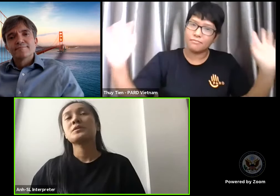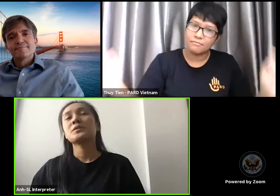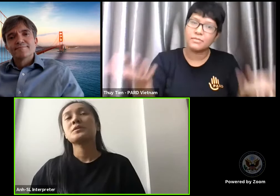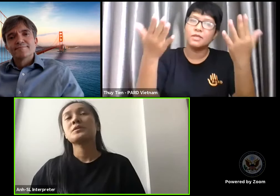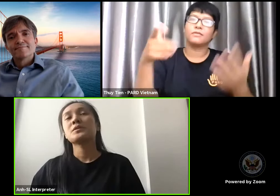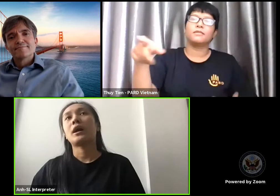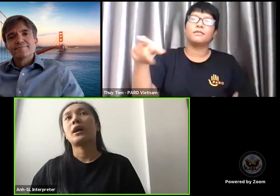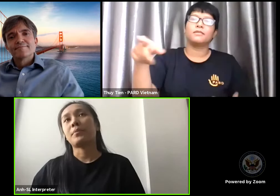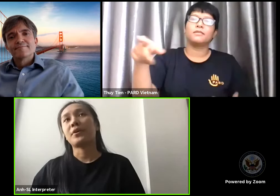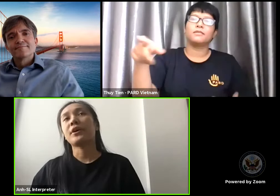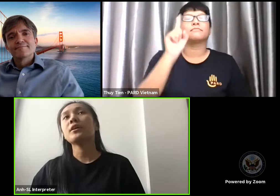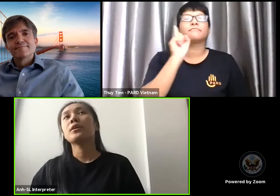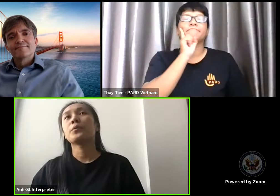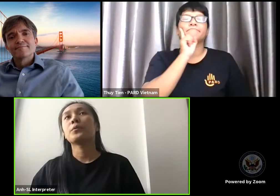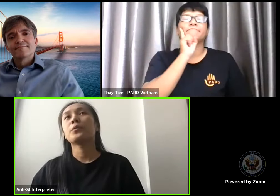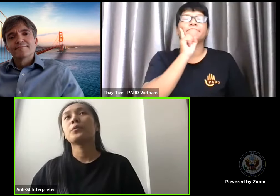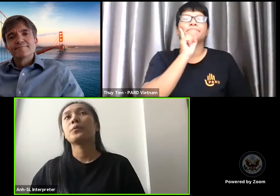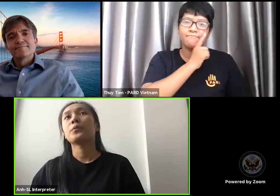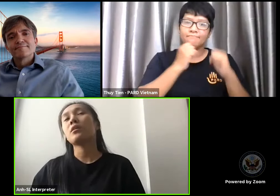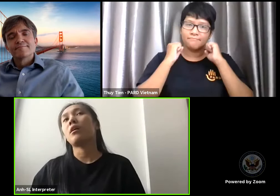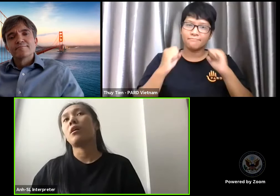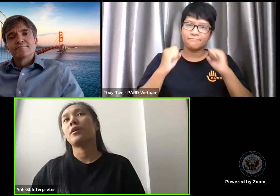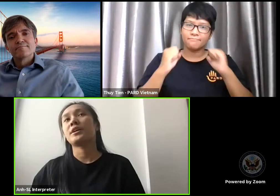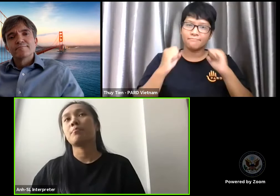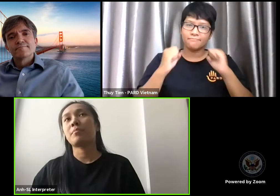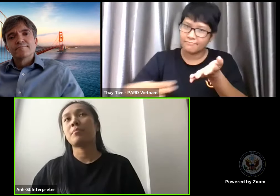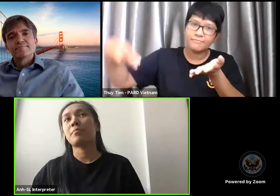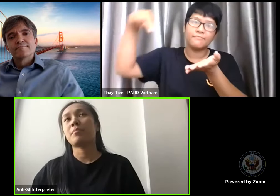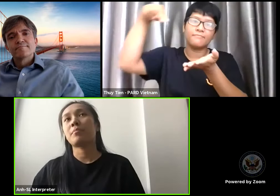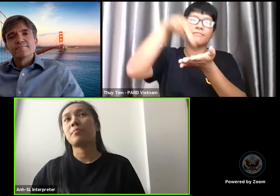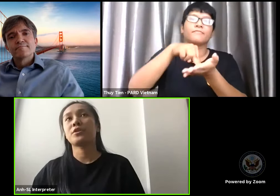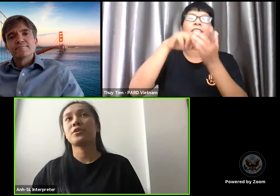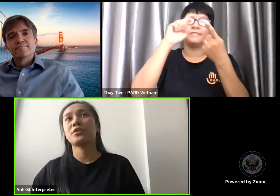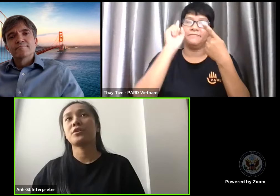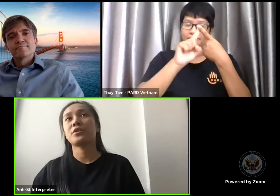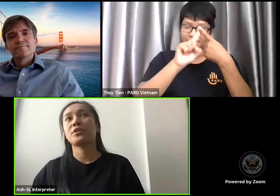So, at PARD we work on the empowerment for the deaf community,